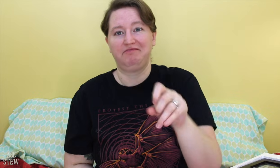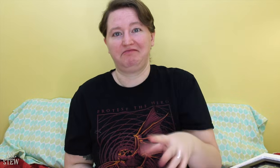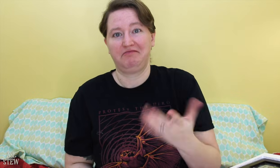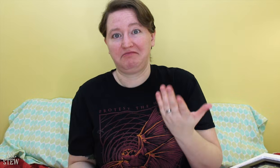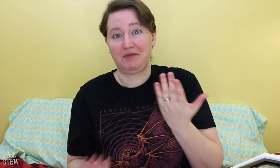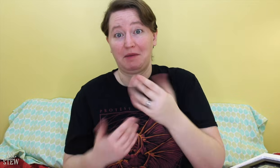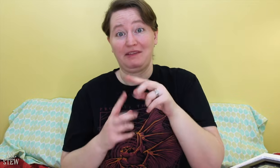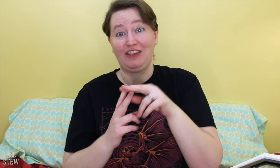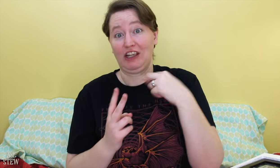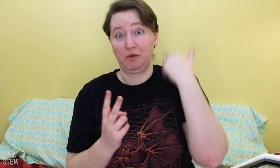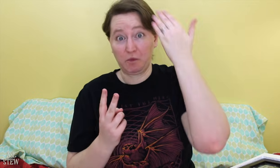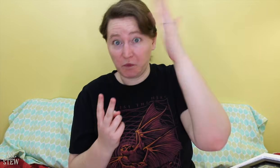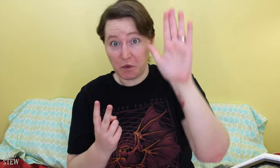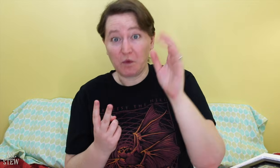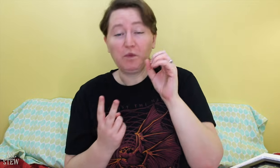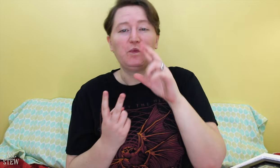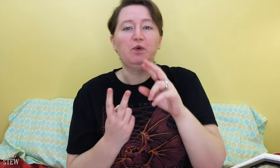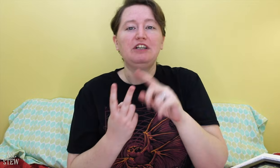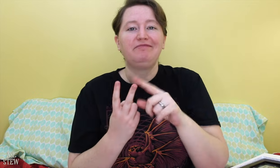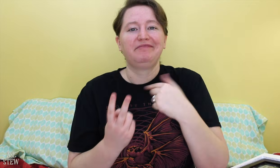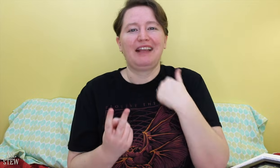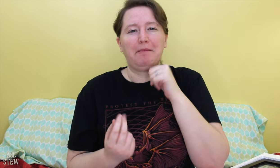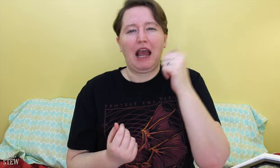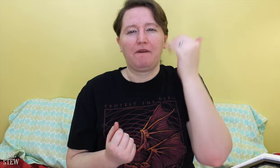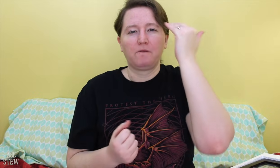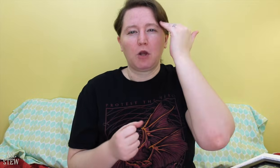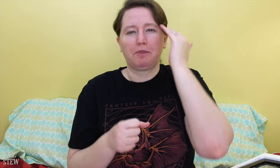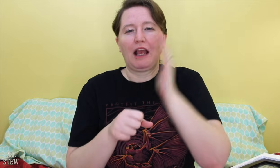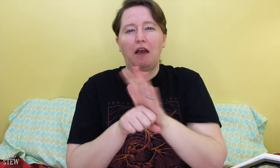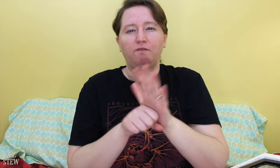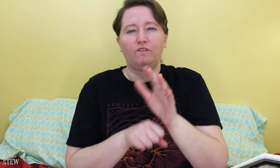use and I might not of said. Either I don't know about it, or I'm just